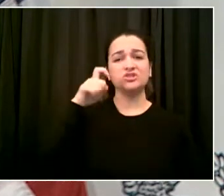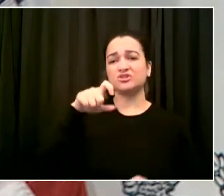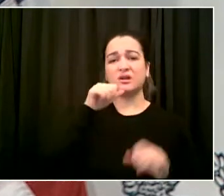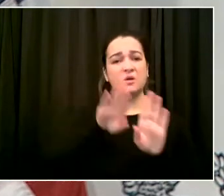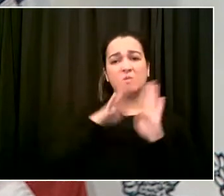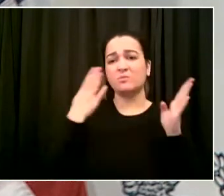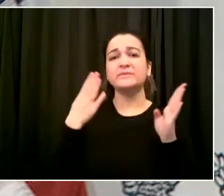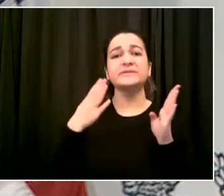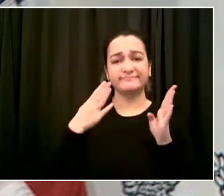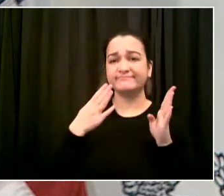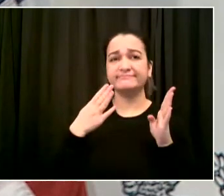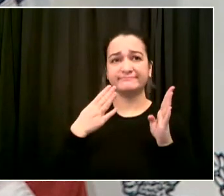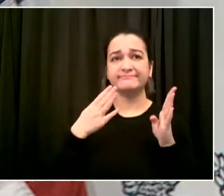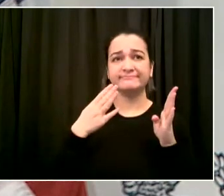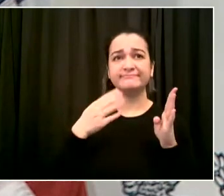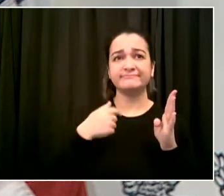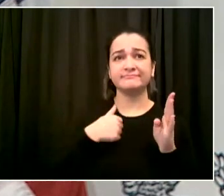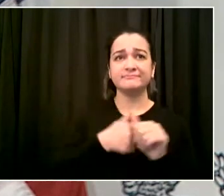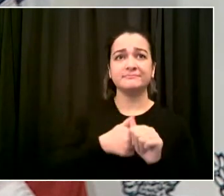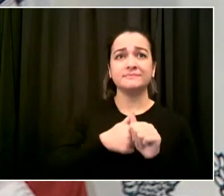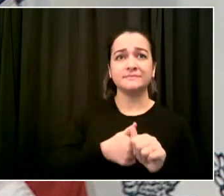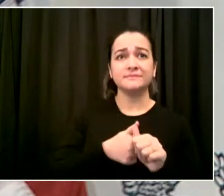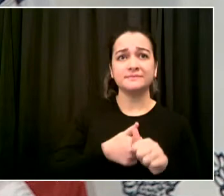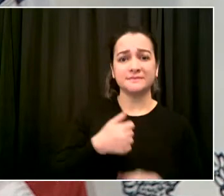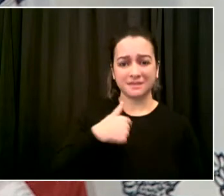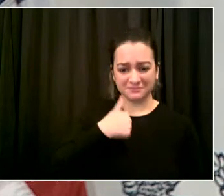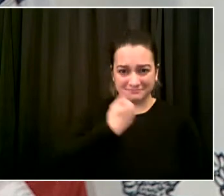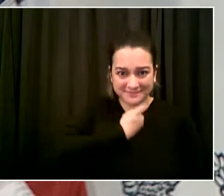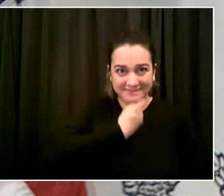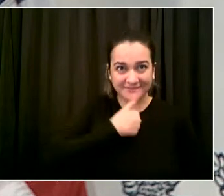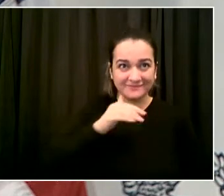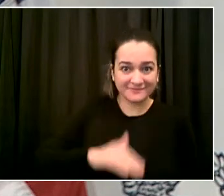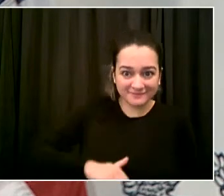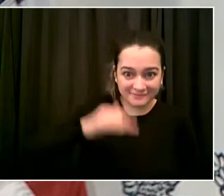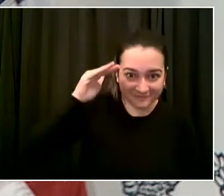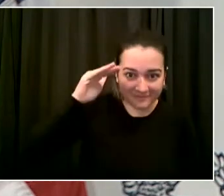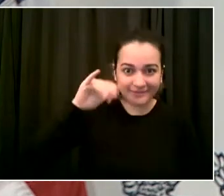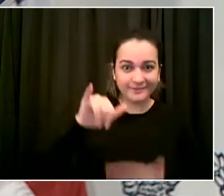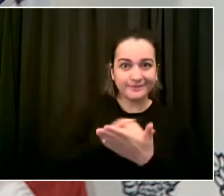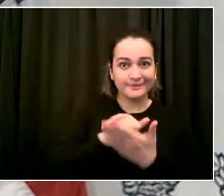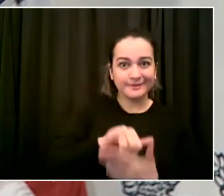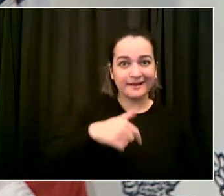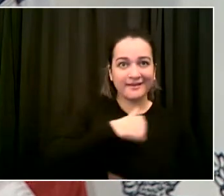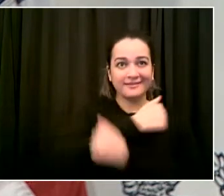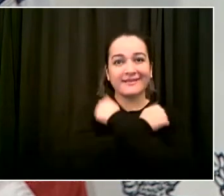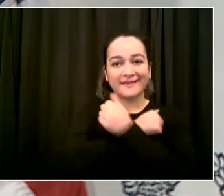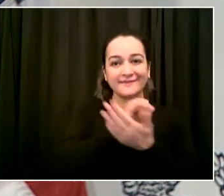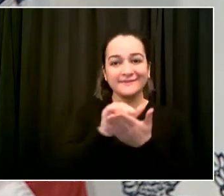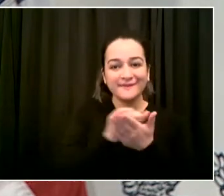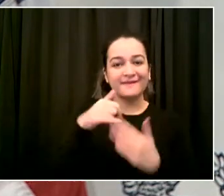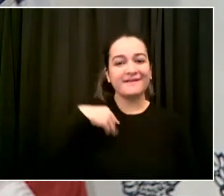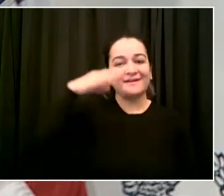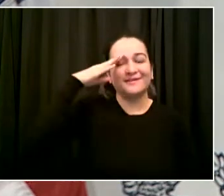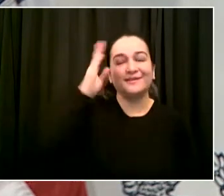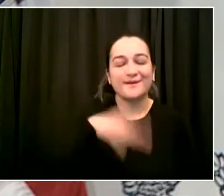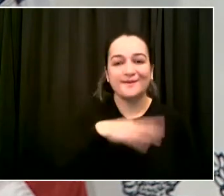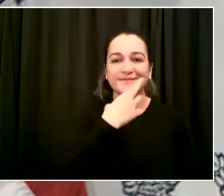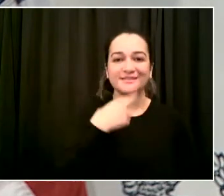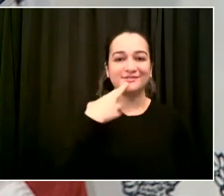OF COURSE I WANT OUR RESTSTARAUNNTS TO COMEME BACK STRONG, THEY Y ARE